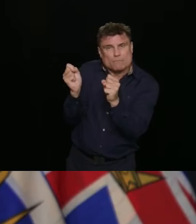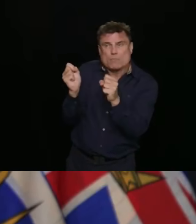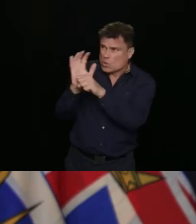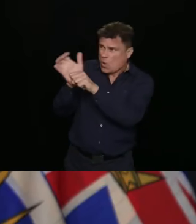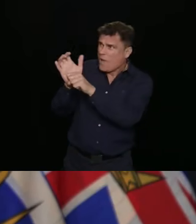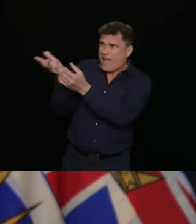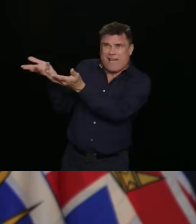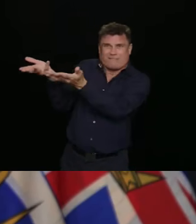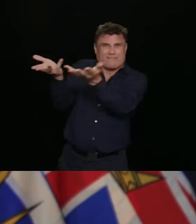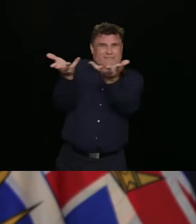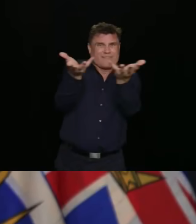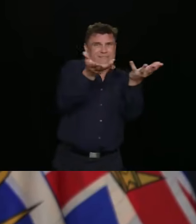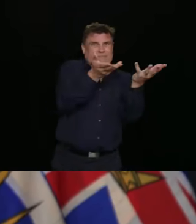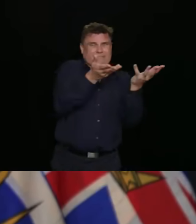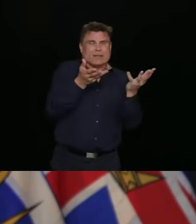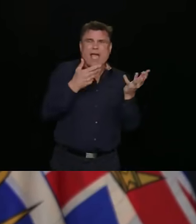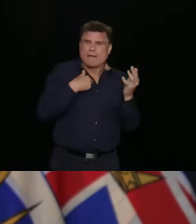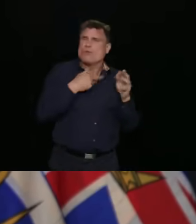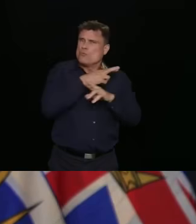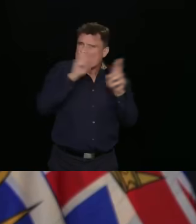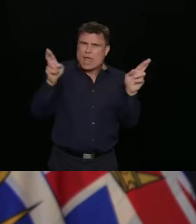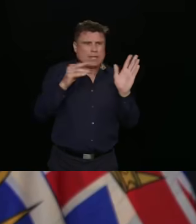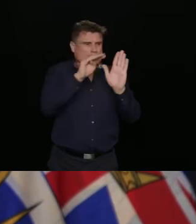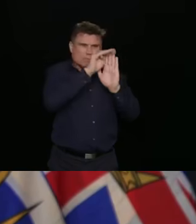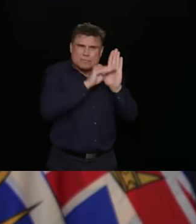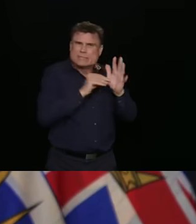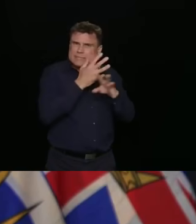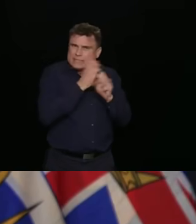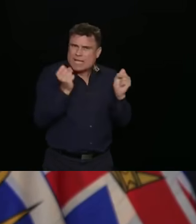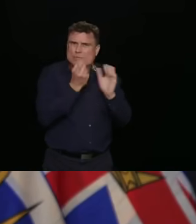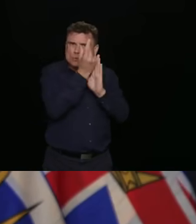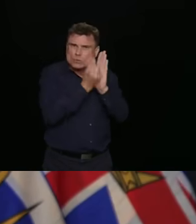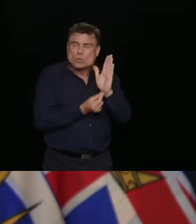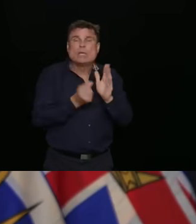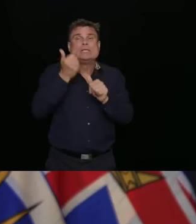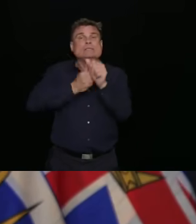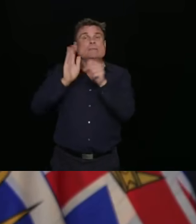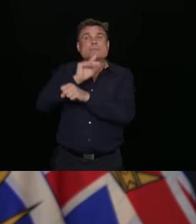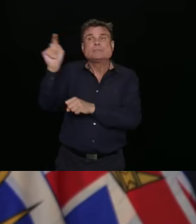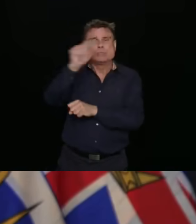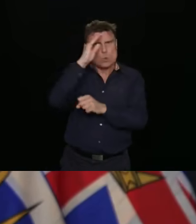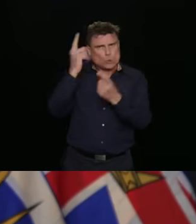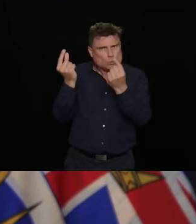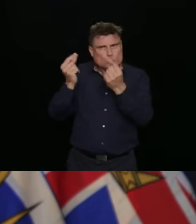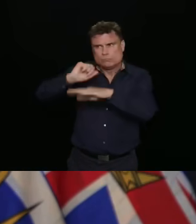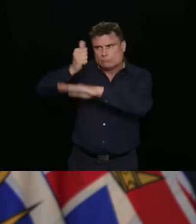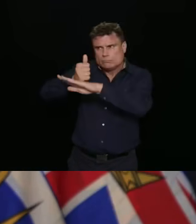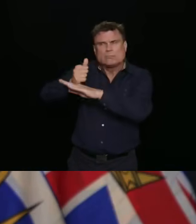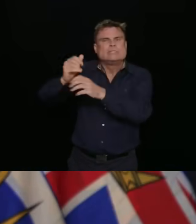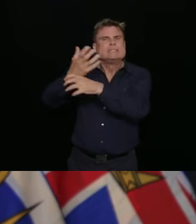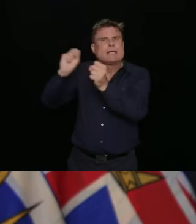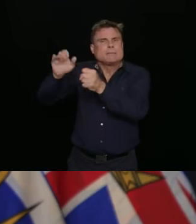supply that got us through the initial outbreak and also including a healthy contingency. The province hassion attend utilization